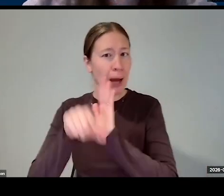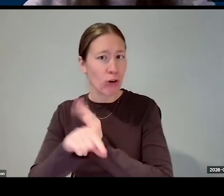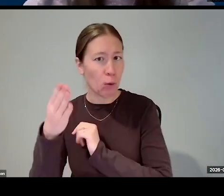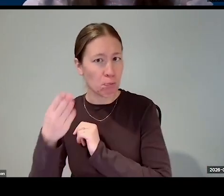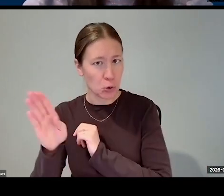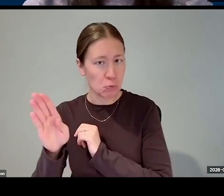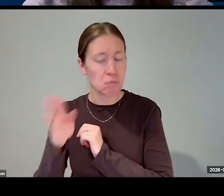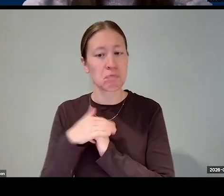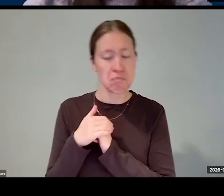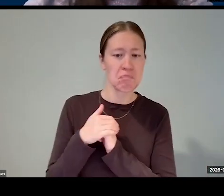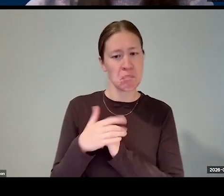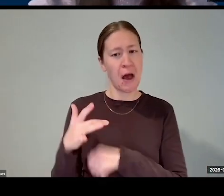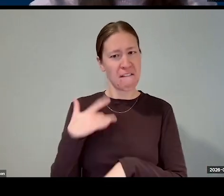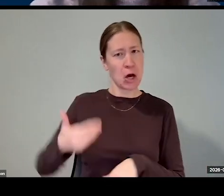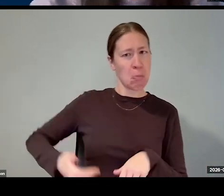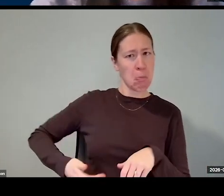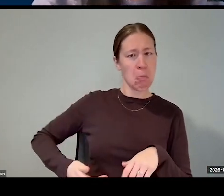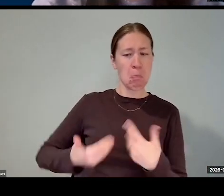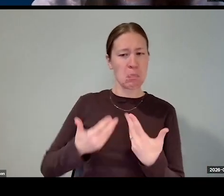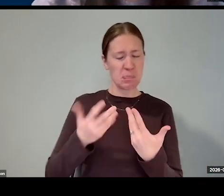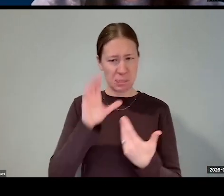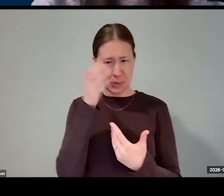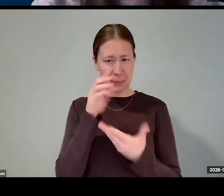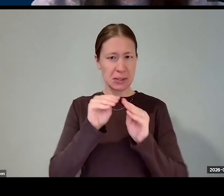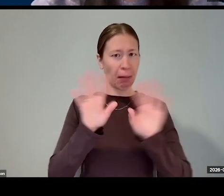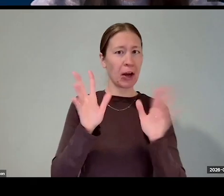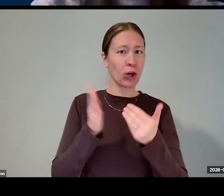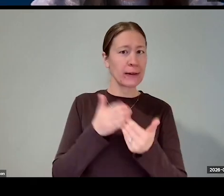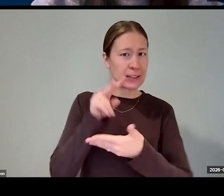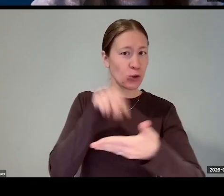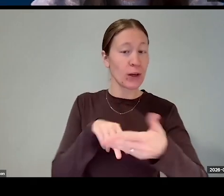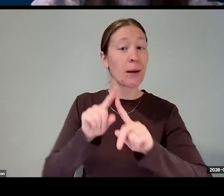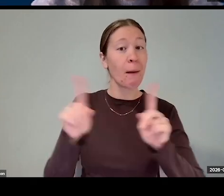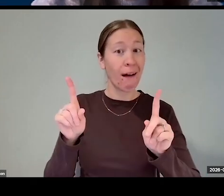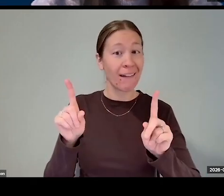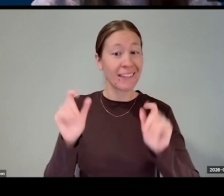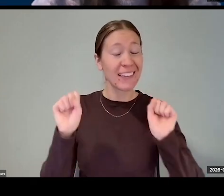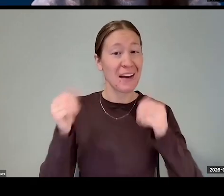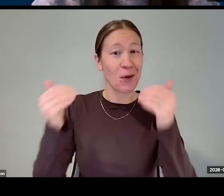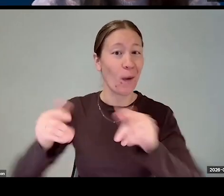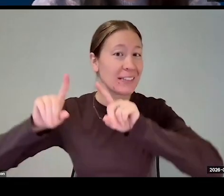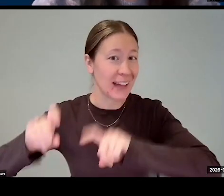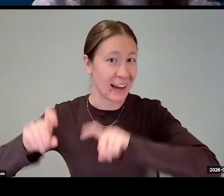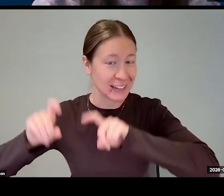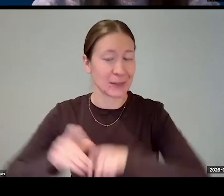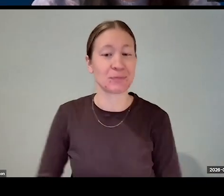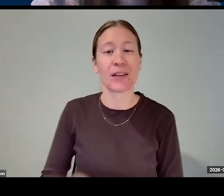but we can double check this ourselves. So I'm gonna open up the WebAIM color contrast tool.